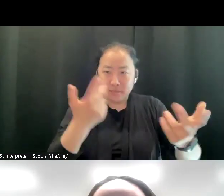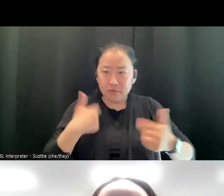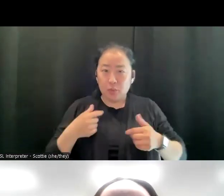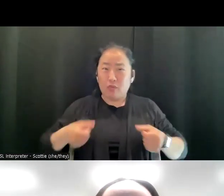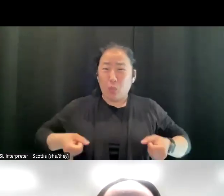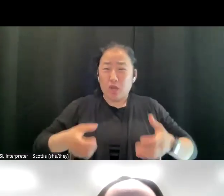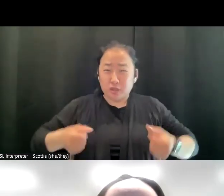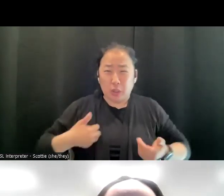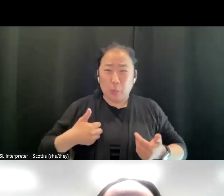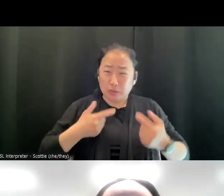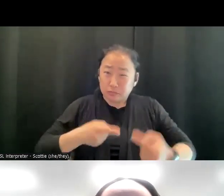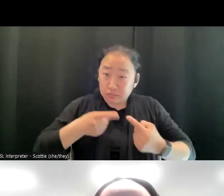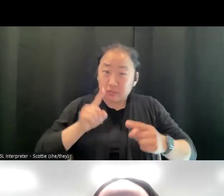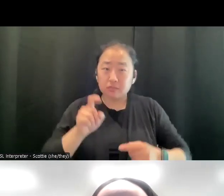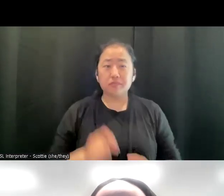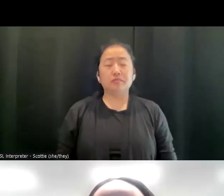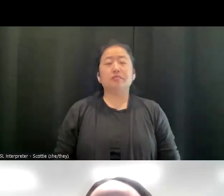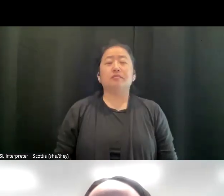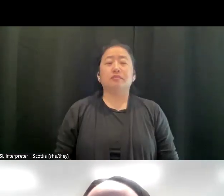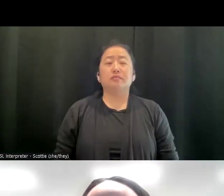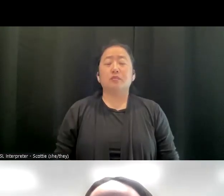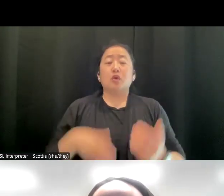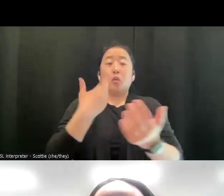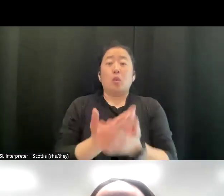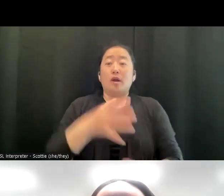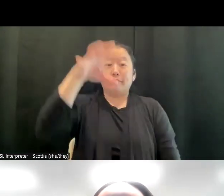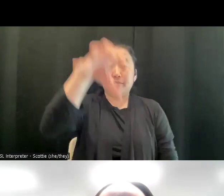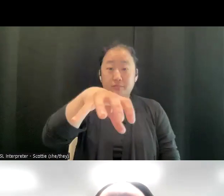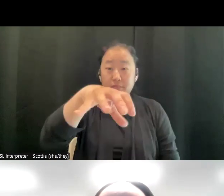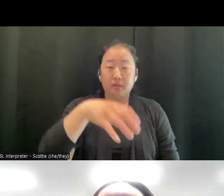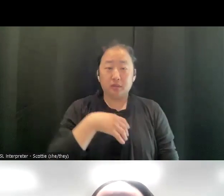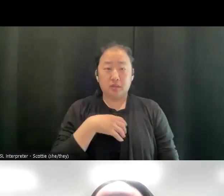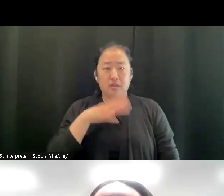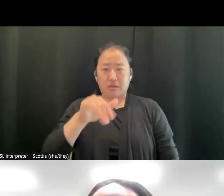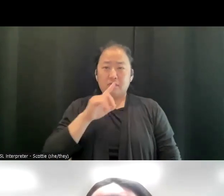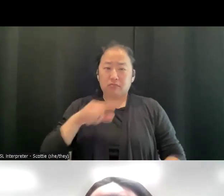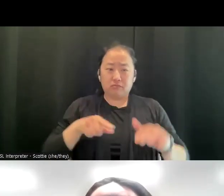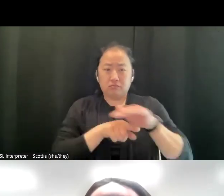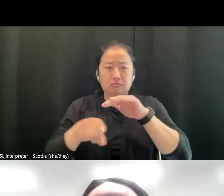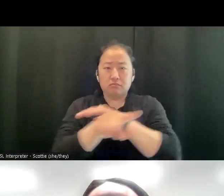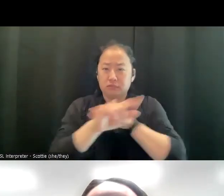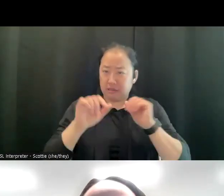Another thing to consider is navigating the actual location. So maybe if it's indoors, are the doorways wide enough, are there stairs, are there ramps.